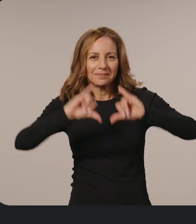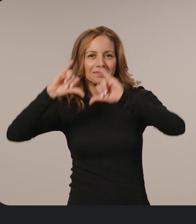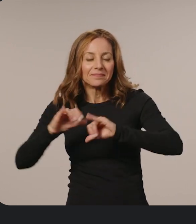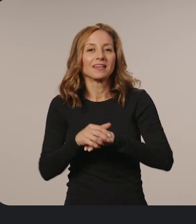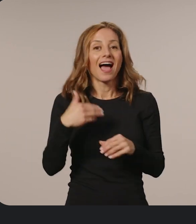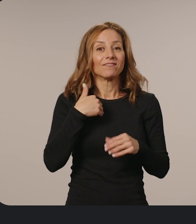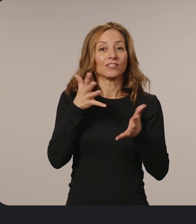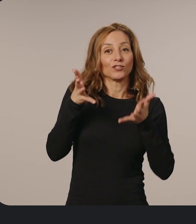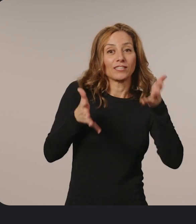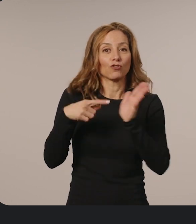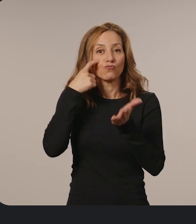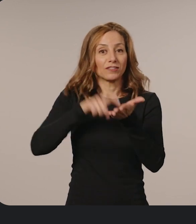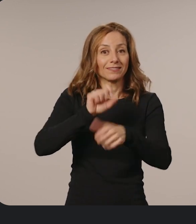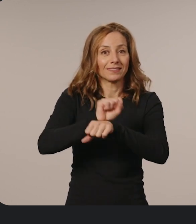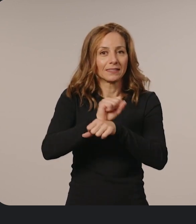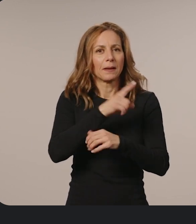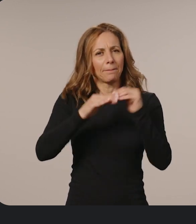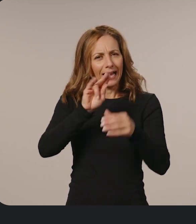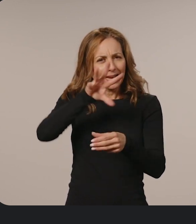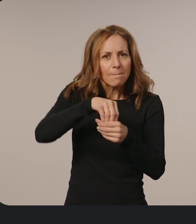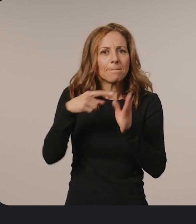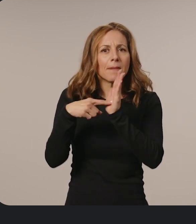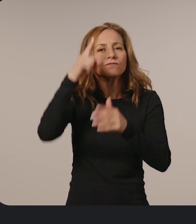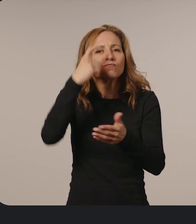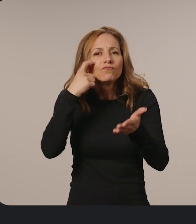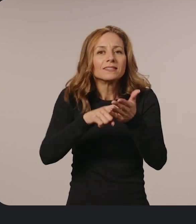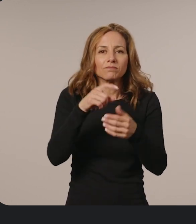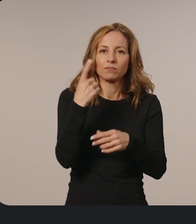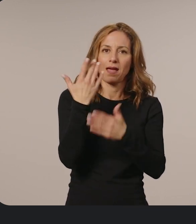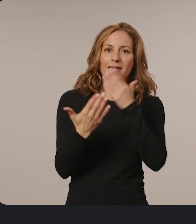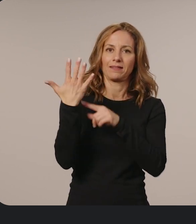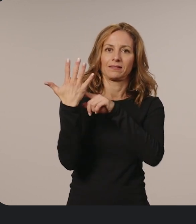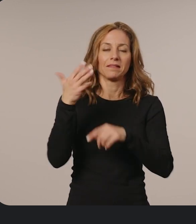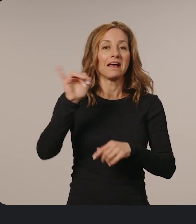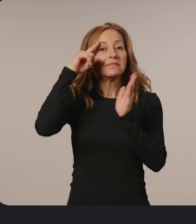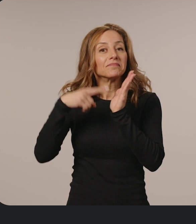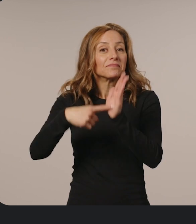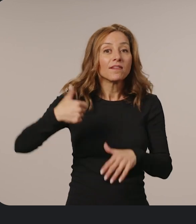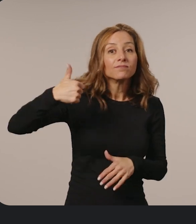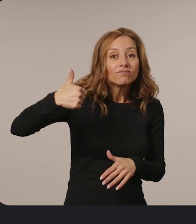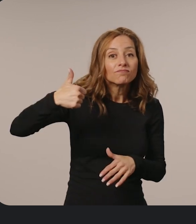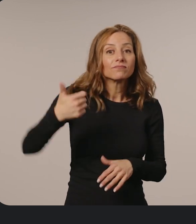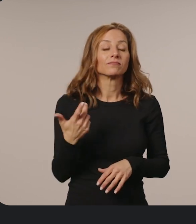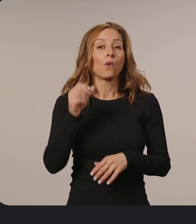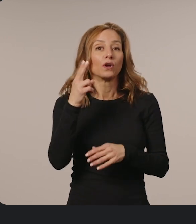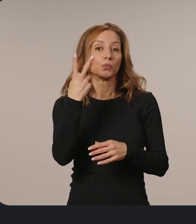There's also a gesture recognition task, which comes with building models for recognizing single-hand gestures like thumbs up